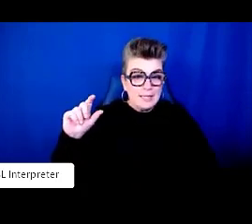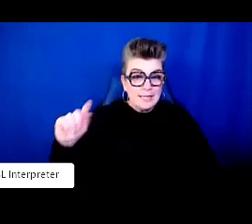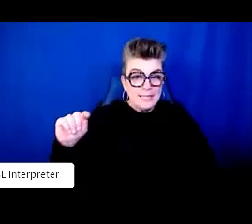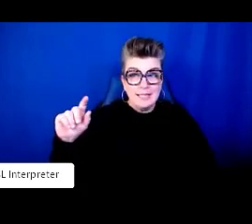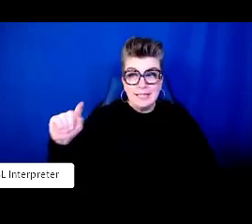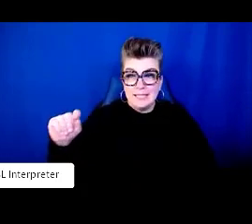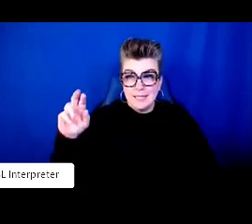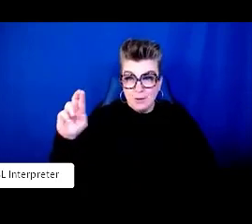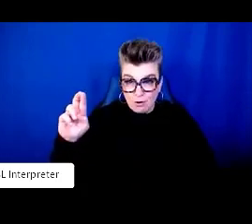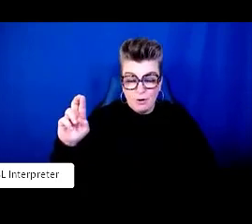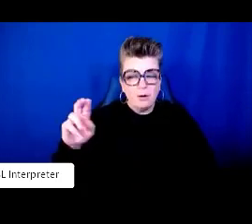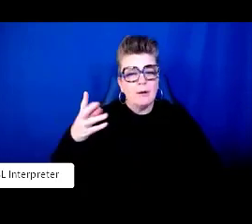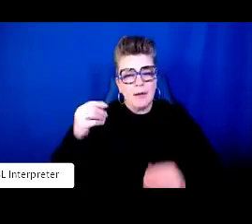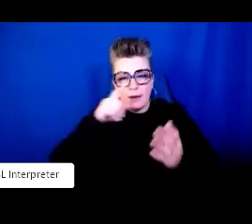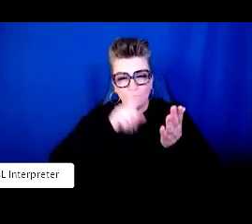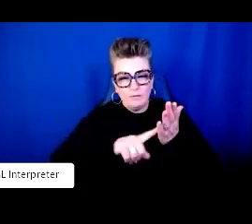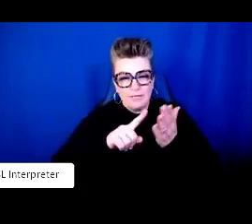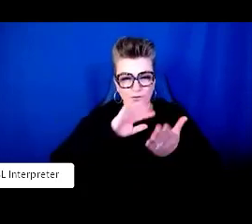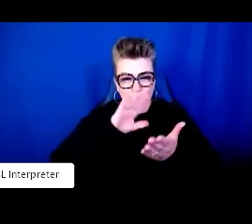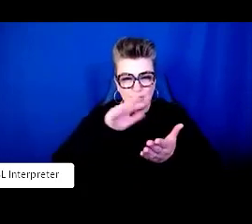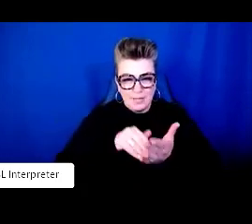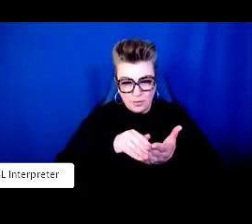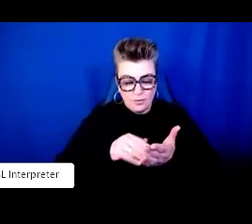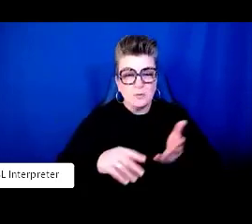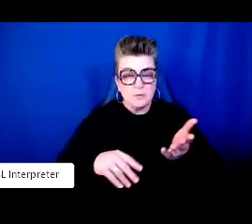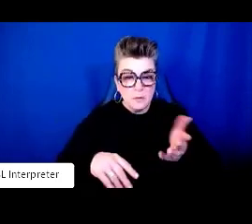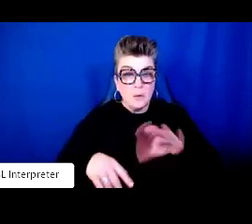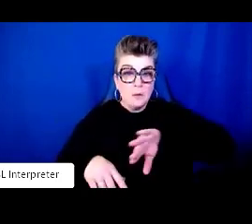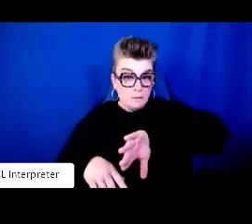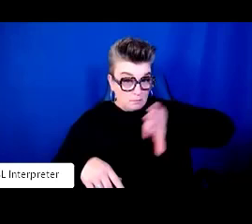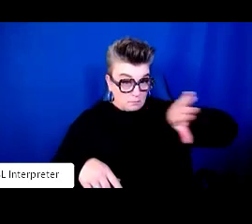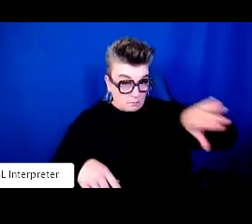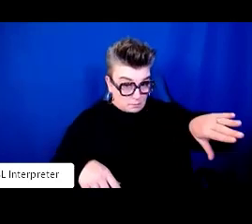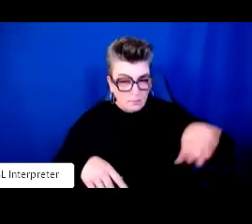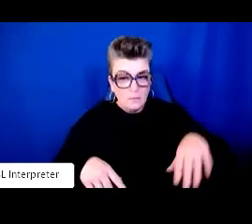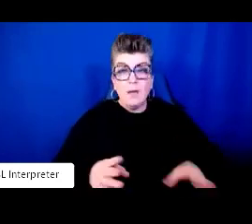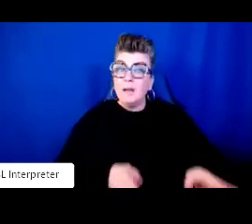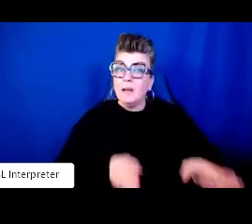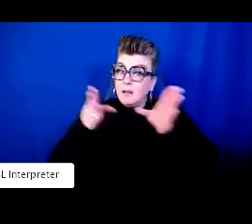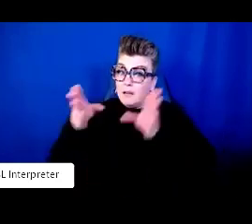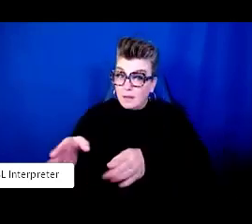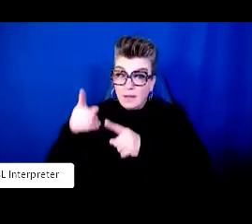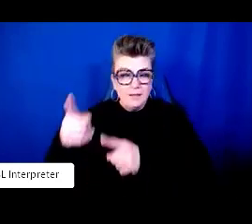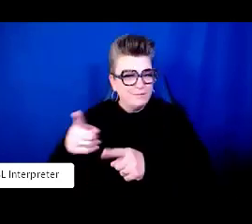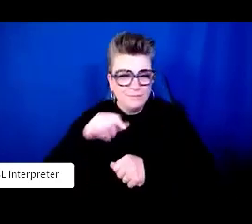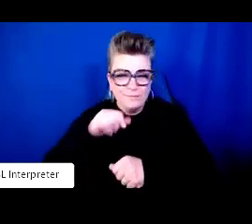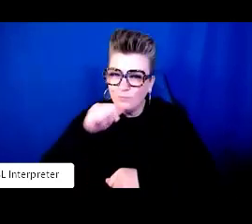I'll also mention some examples that you won't find on the list because they support non-research projects